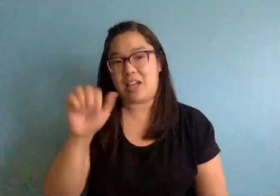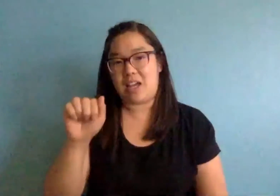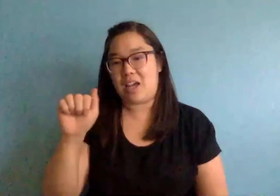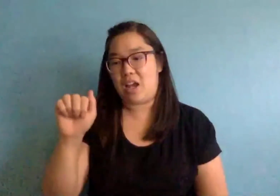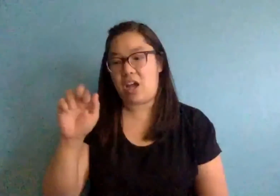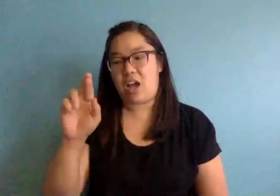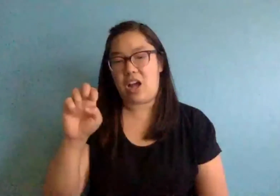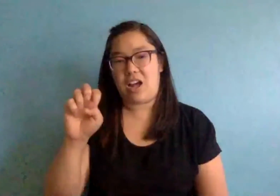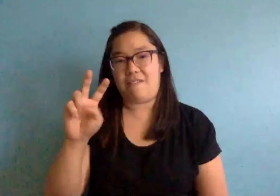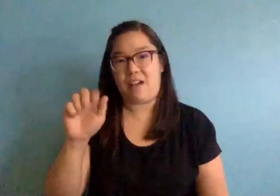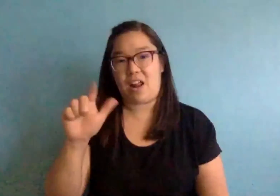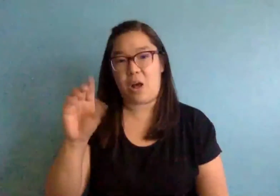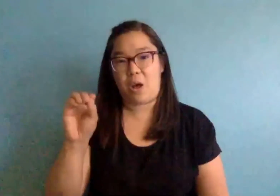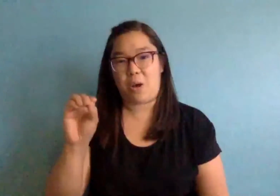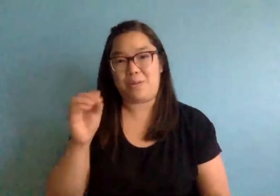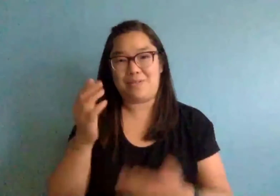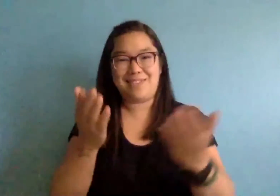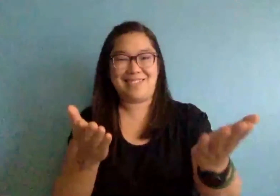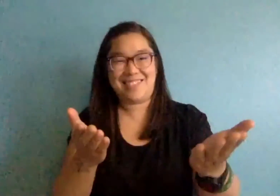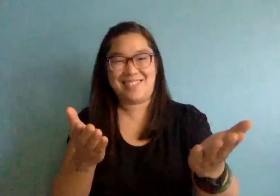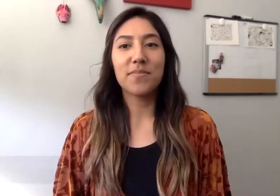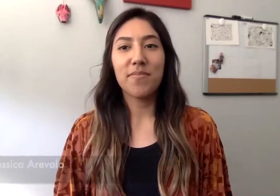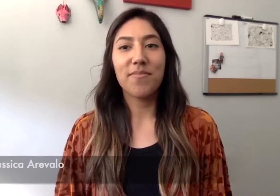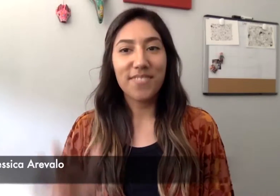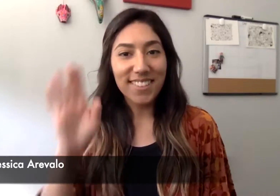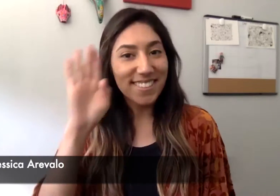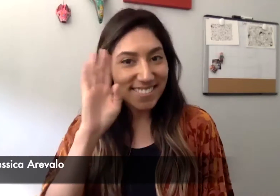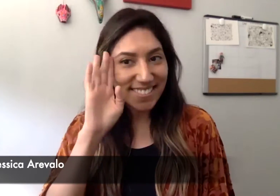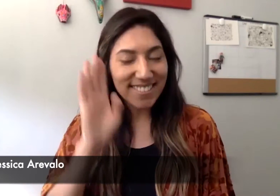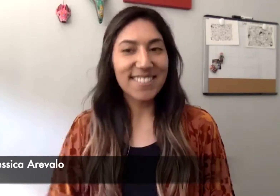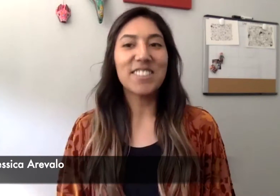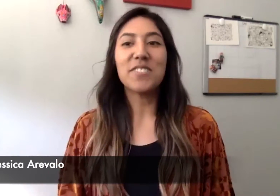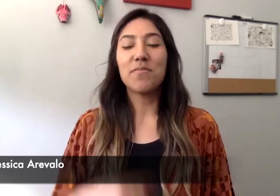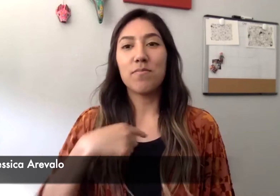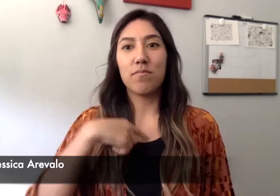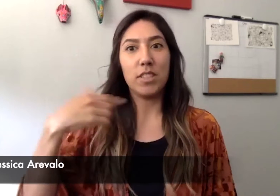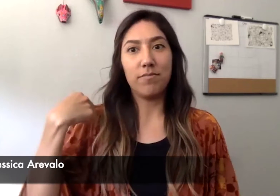give a warm welcome to Jessica Arevalo.